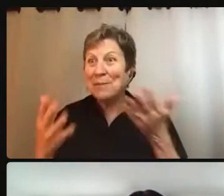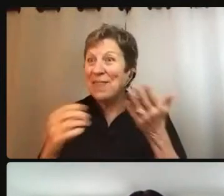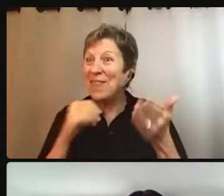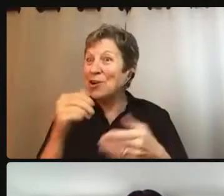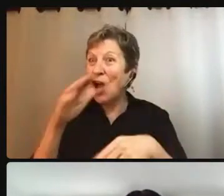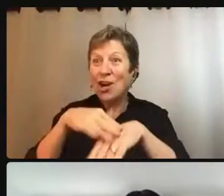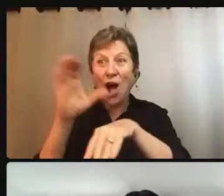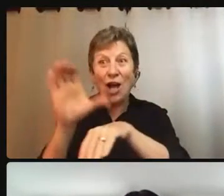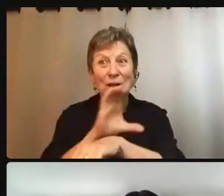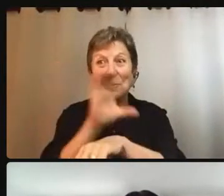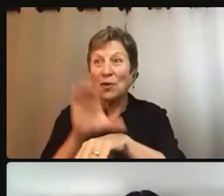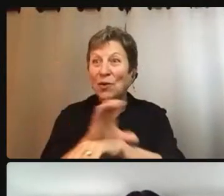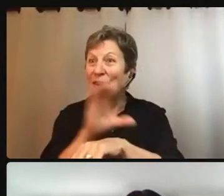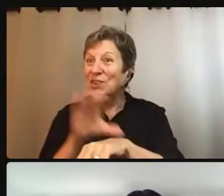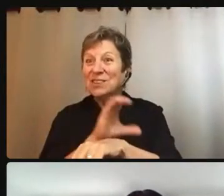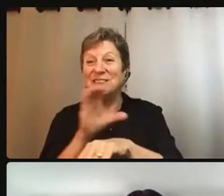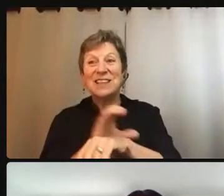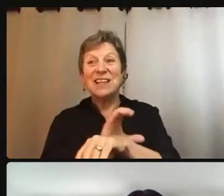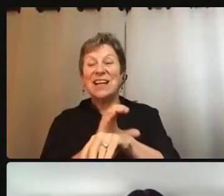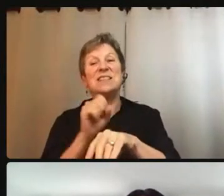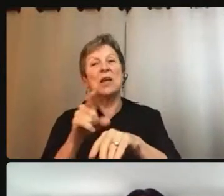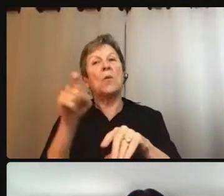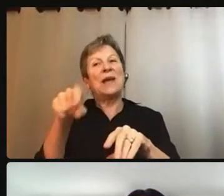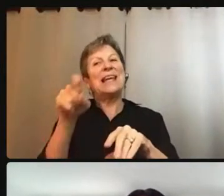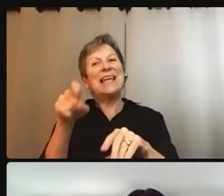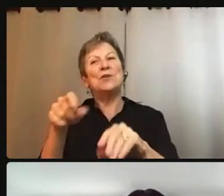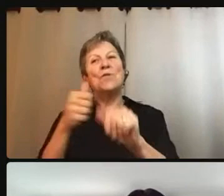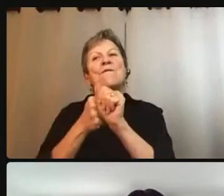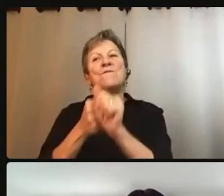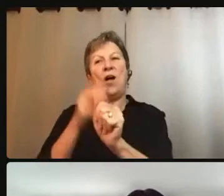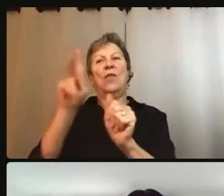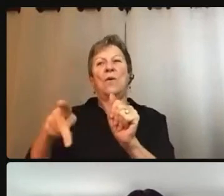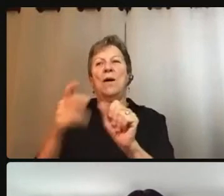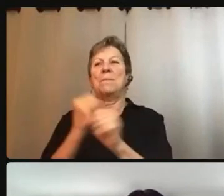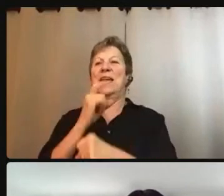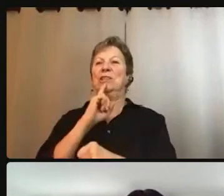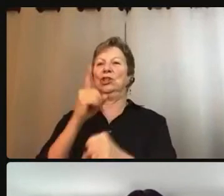HOW DO YOU KNOW THE NEWS OR WHATEVER INFORMATION WE'RE